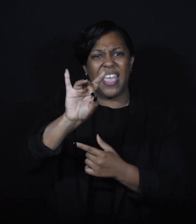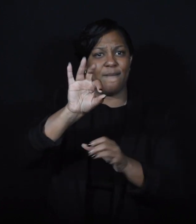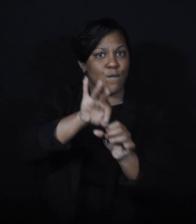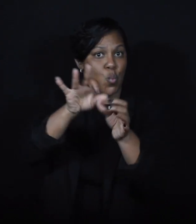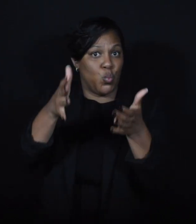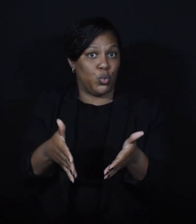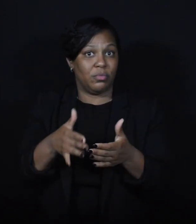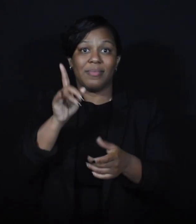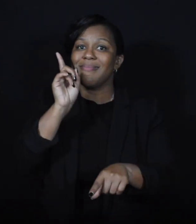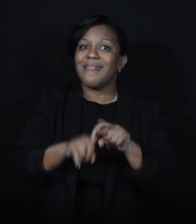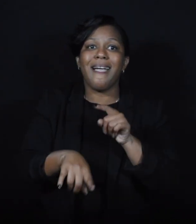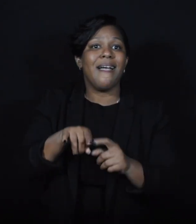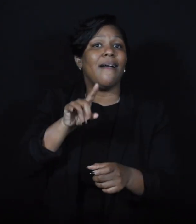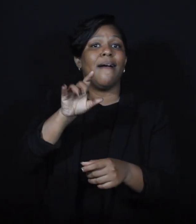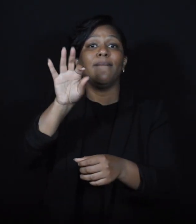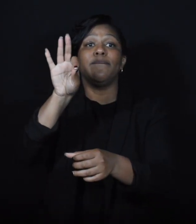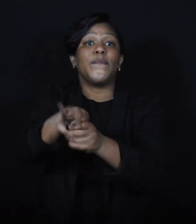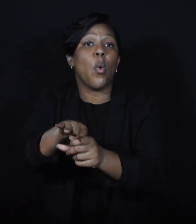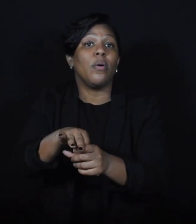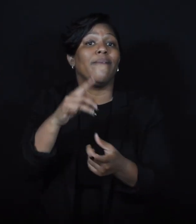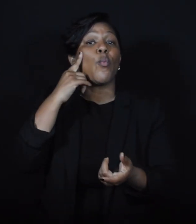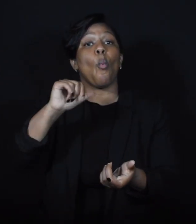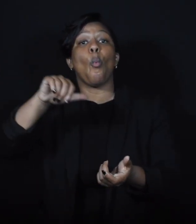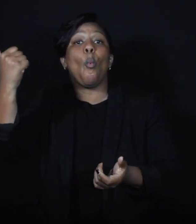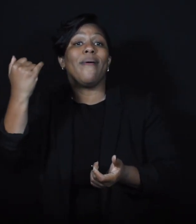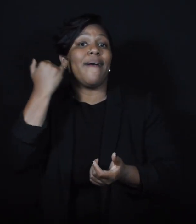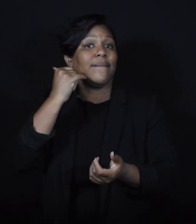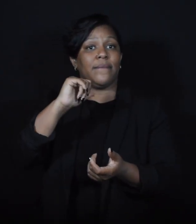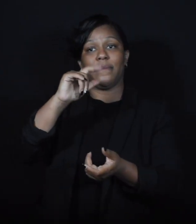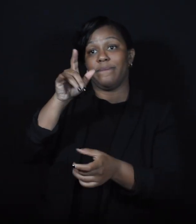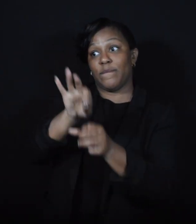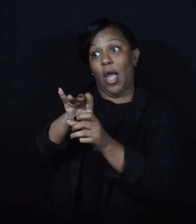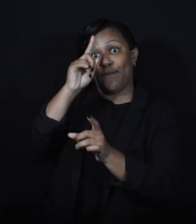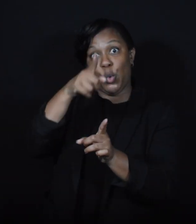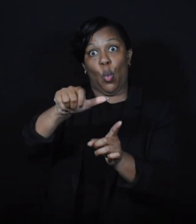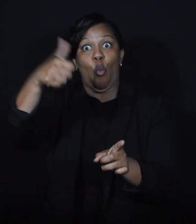You cannot vouch for others if someone vouched for you that day.